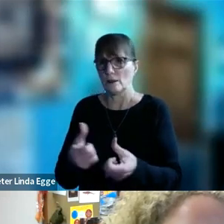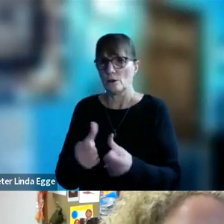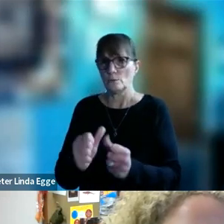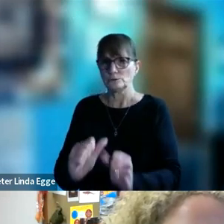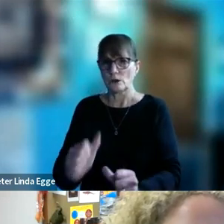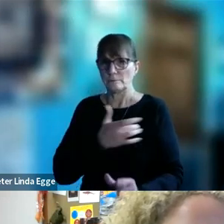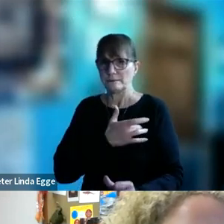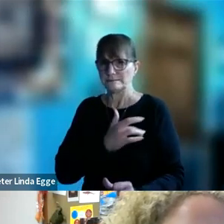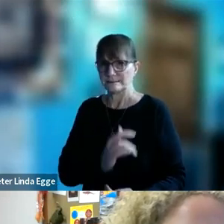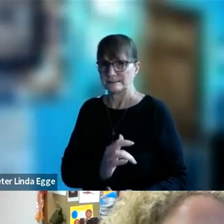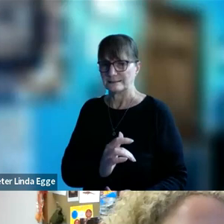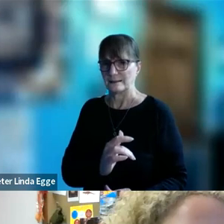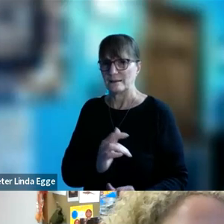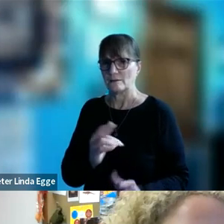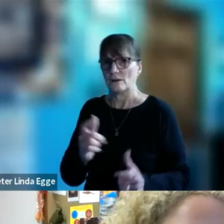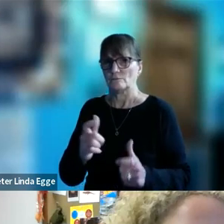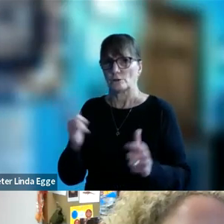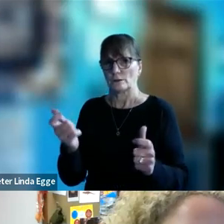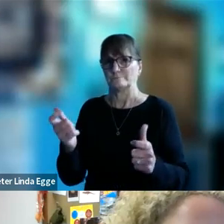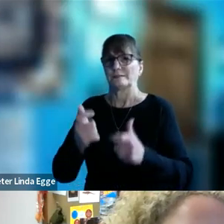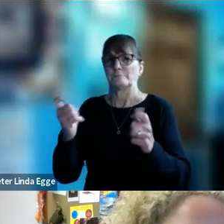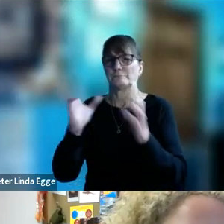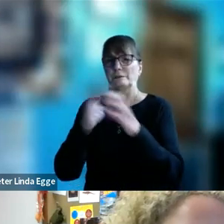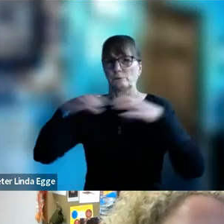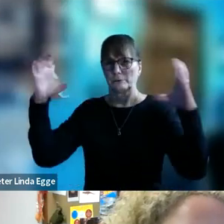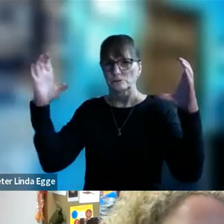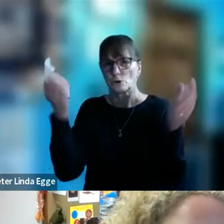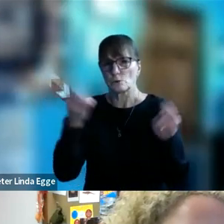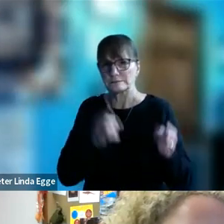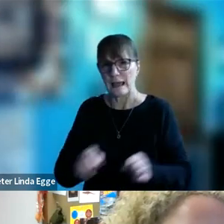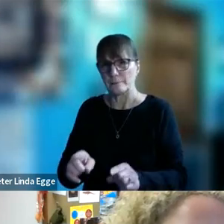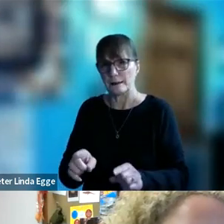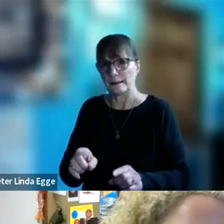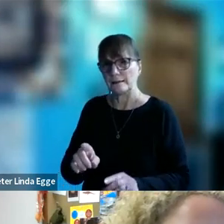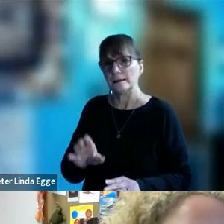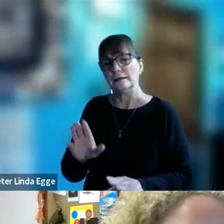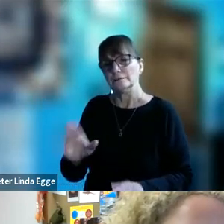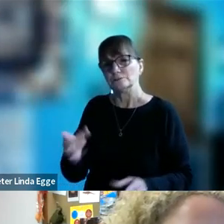to the bigger picture, what's actually going on. It's something that we'll comment on.